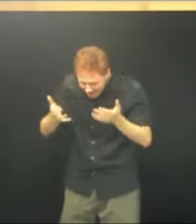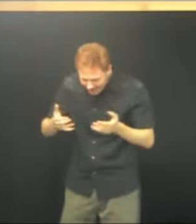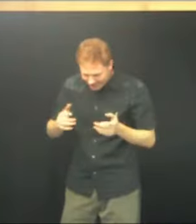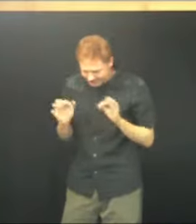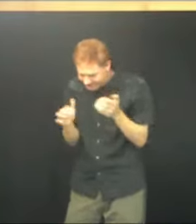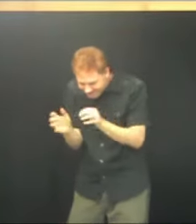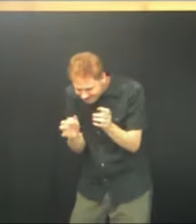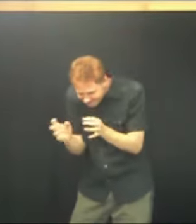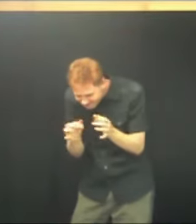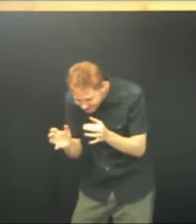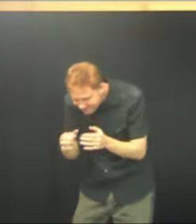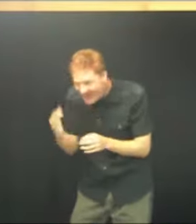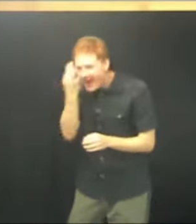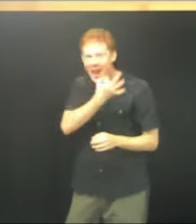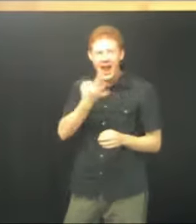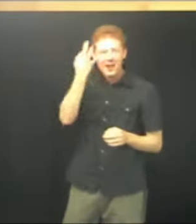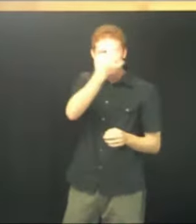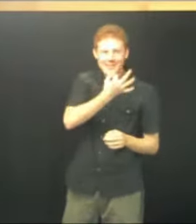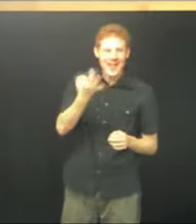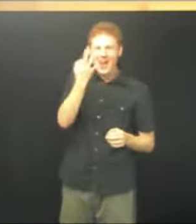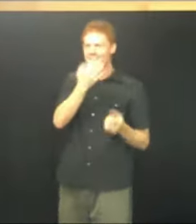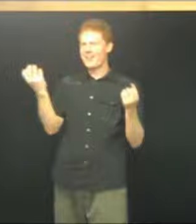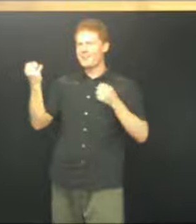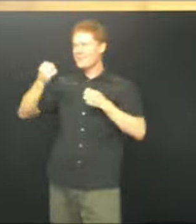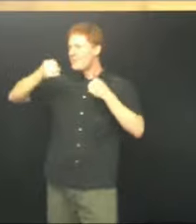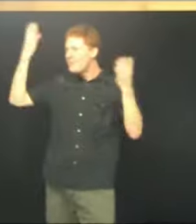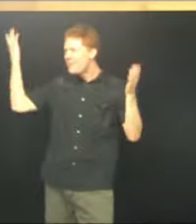completely consumed in what they are doing tinkering away for hours